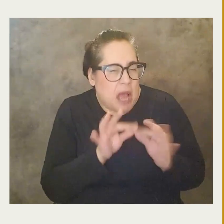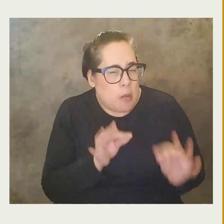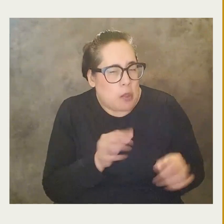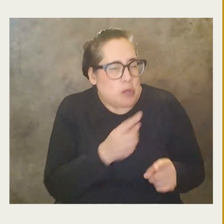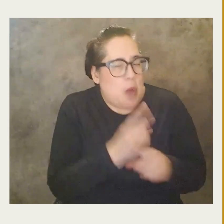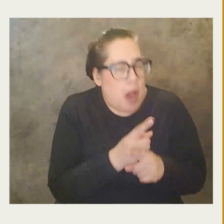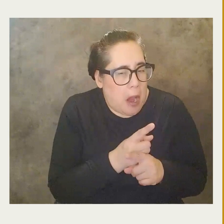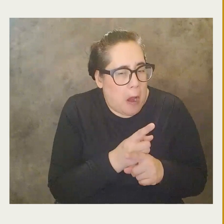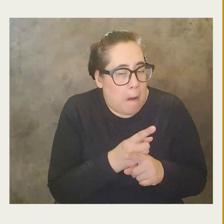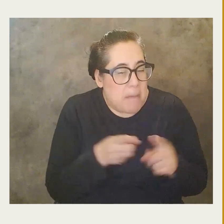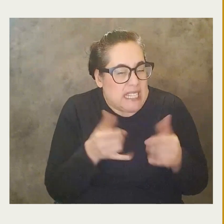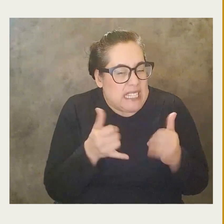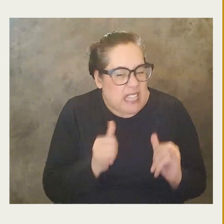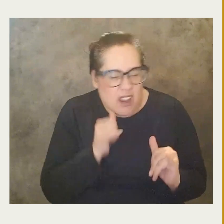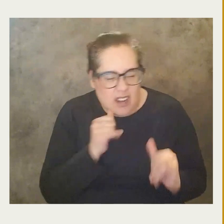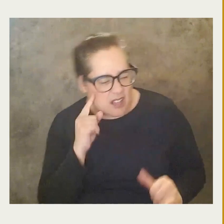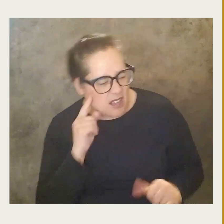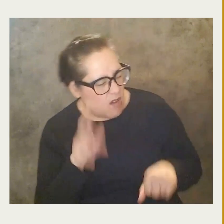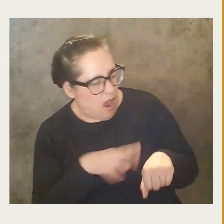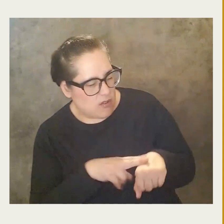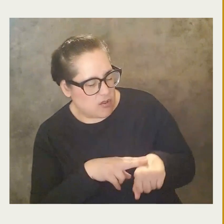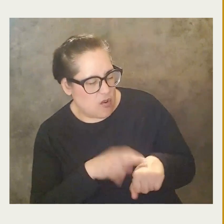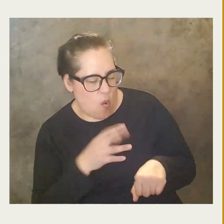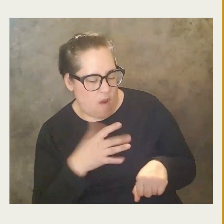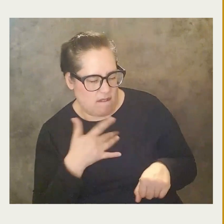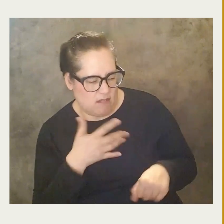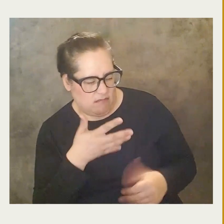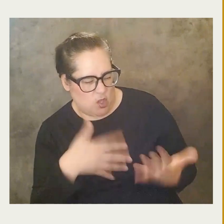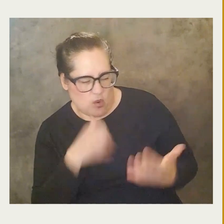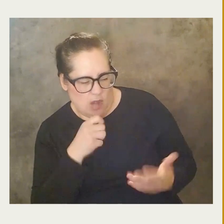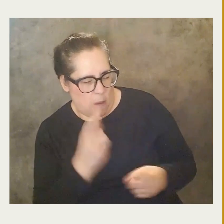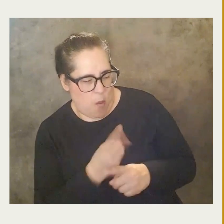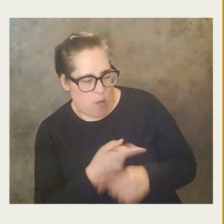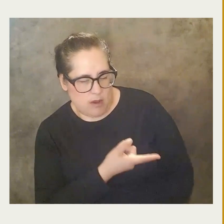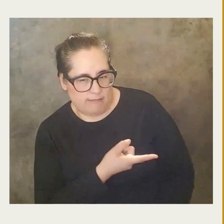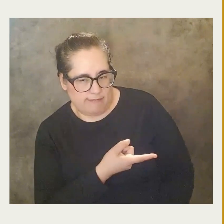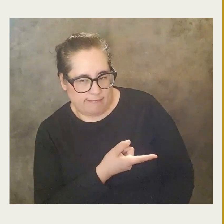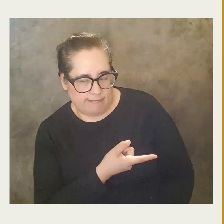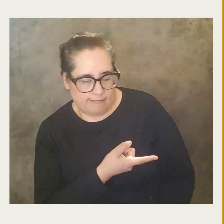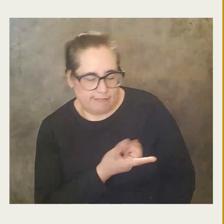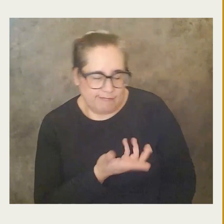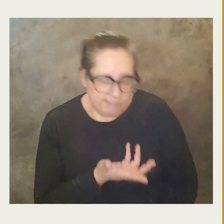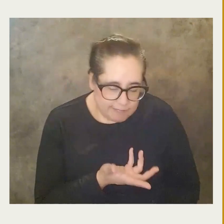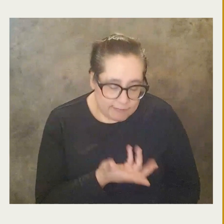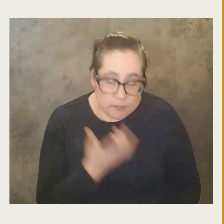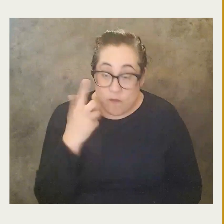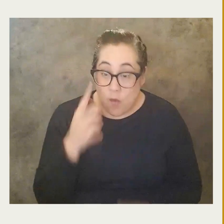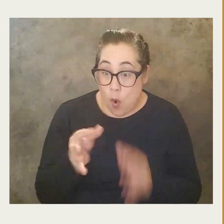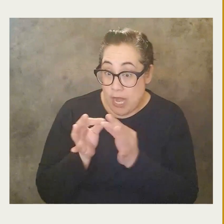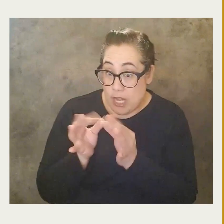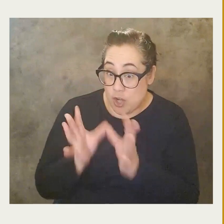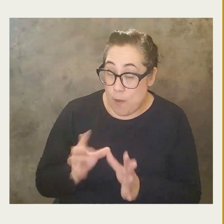while still sounding unnatural or socially inappropriate for ... interpreters, this matters because ...